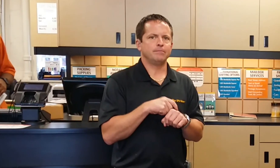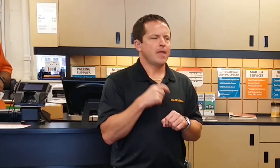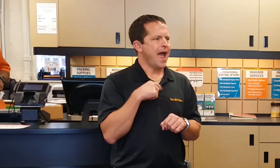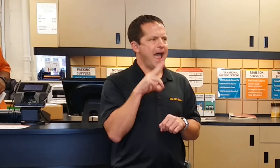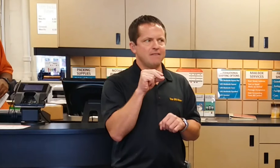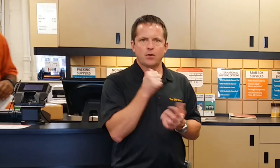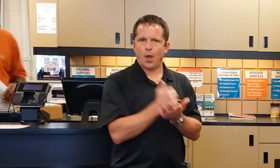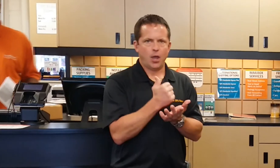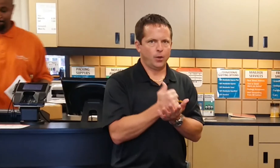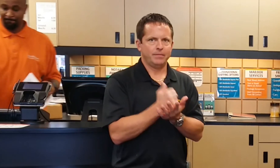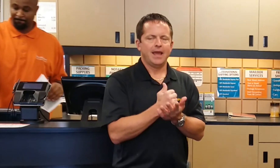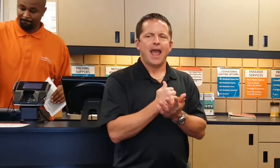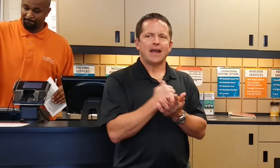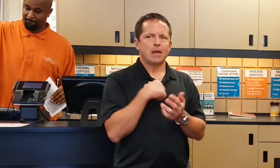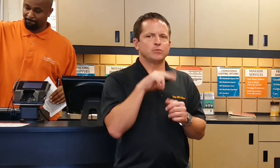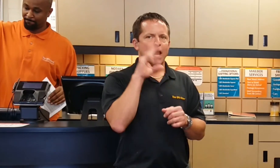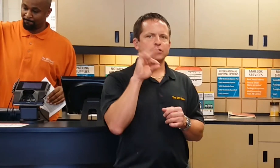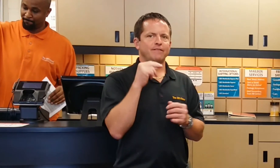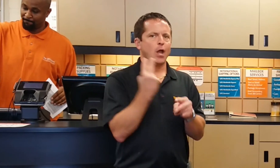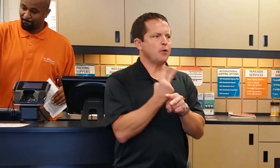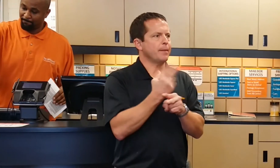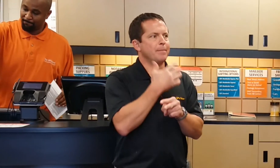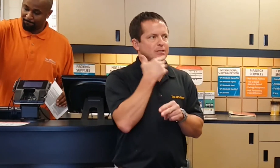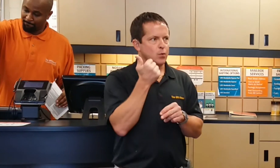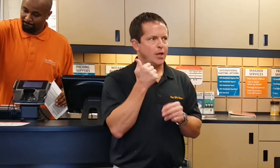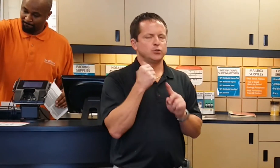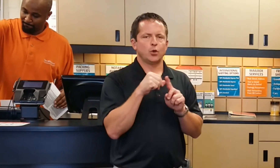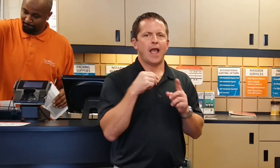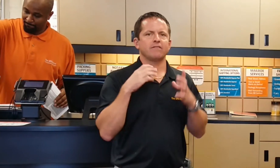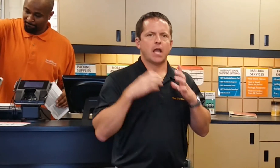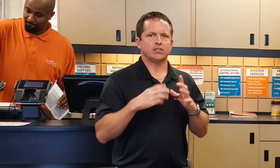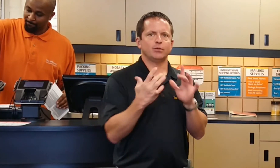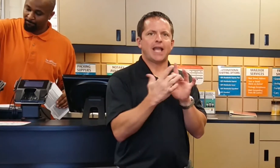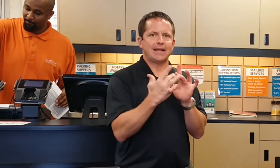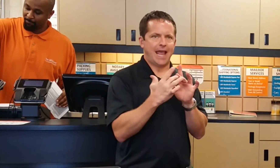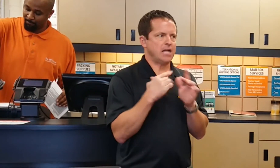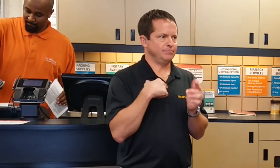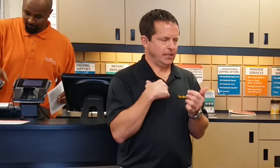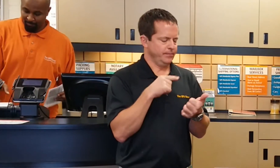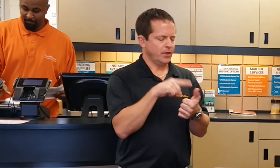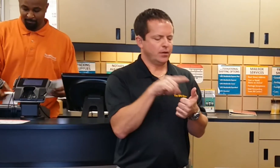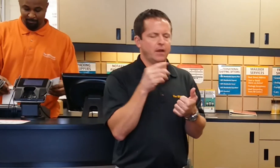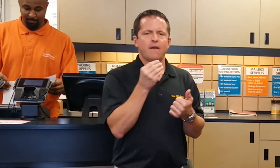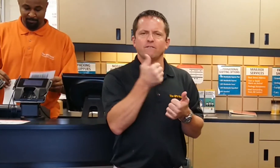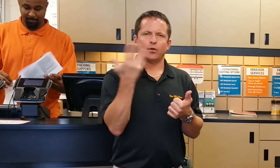At that time, I didn't have any extra help. So I had to find the best way for the customers to contact me.